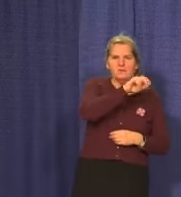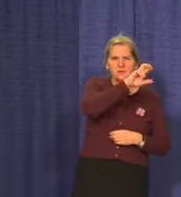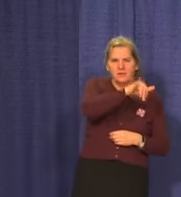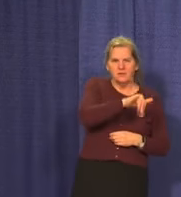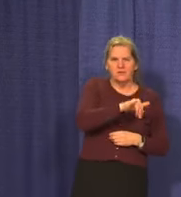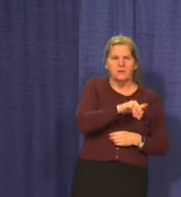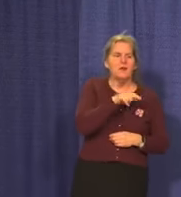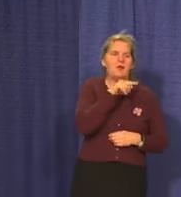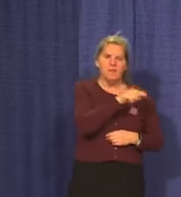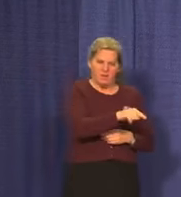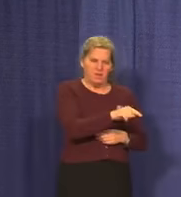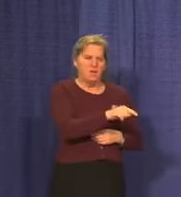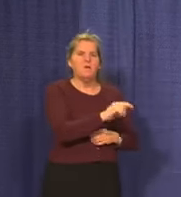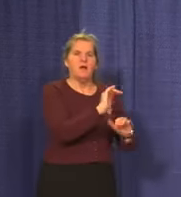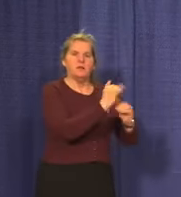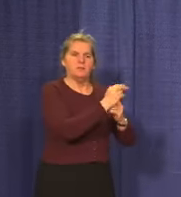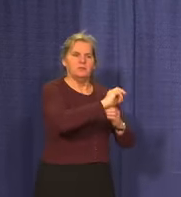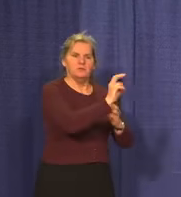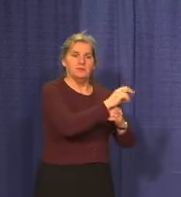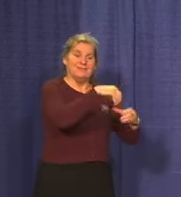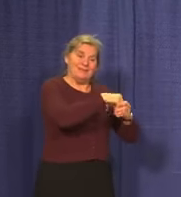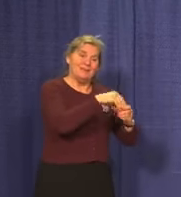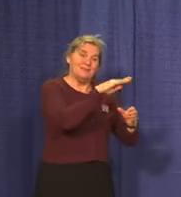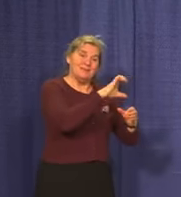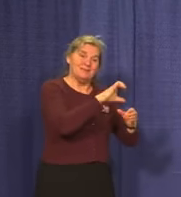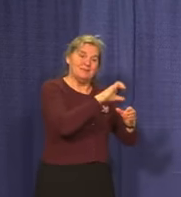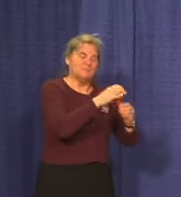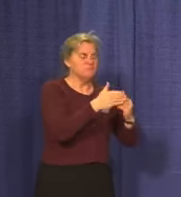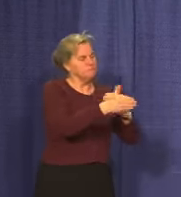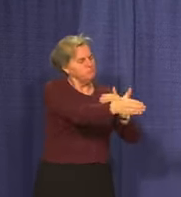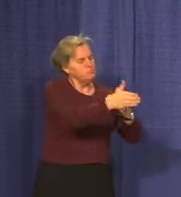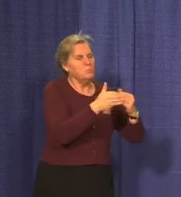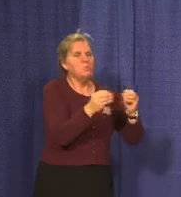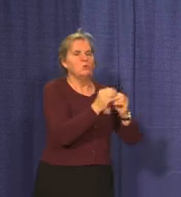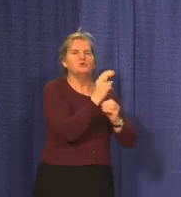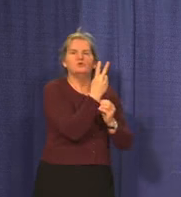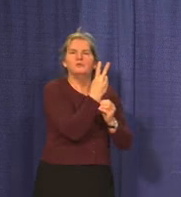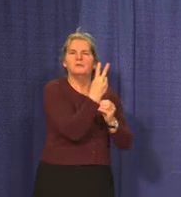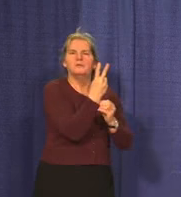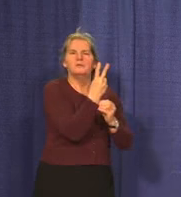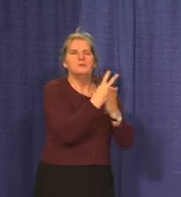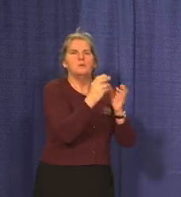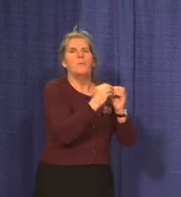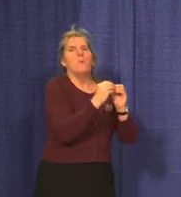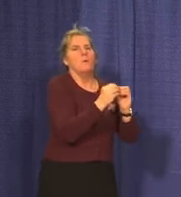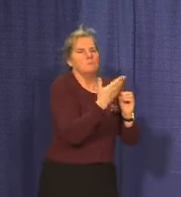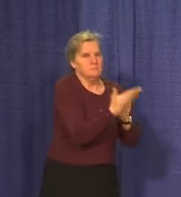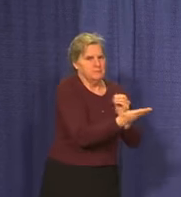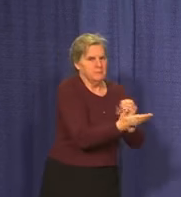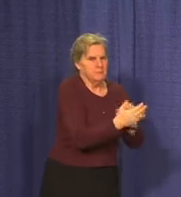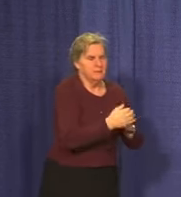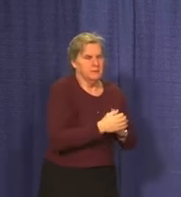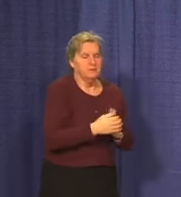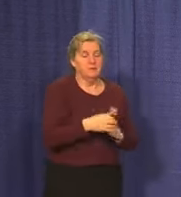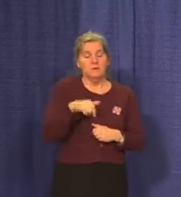LEAST ANOTHER TWO WEEKS. EVEN THOUGH WE STILL HAVE NOT HAD CASES DIRECTLY LINKED TO THE